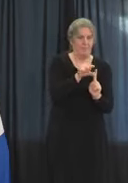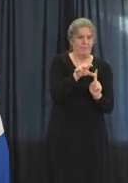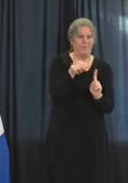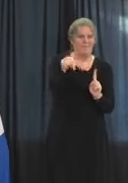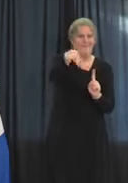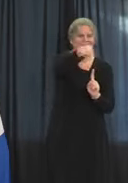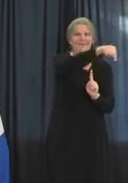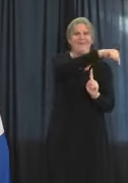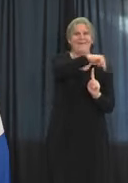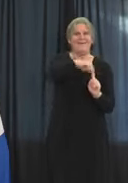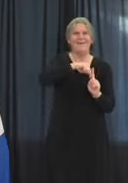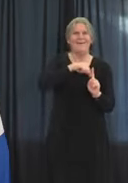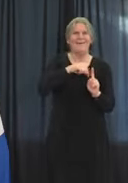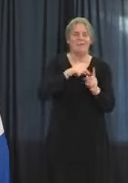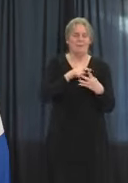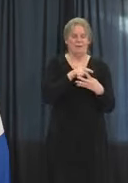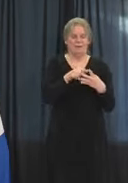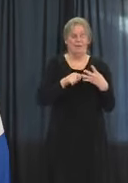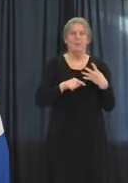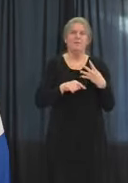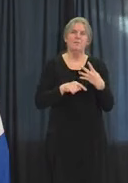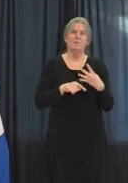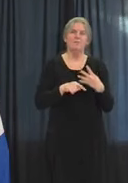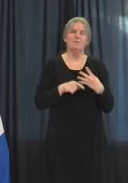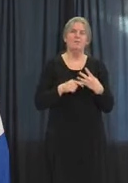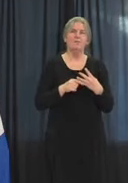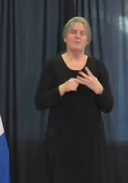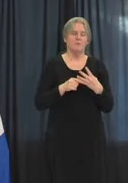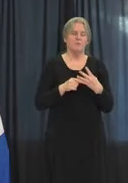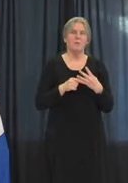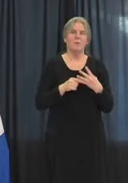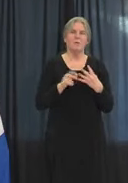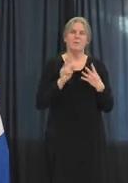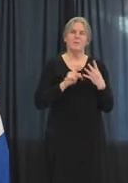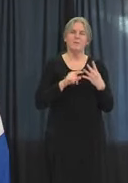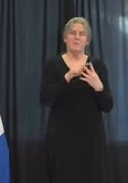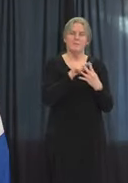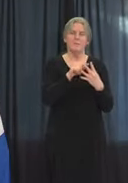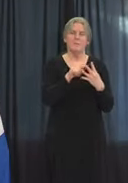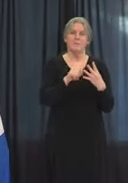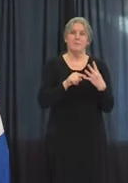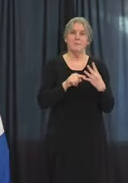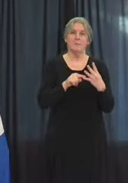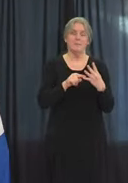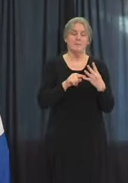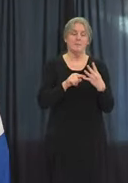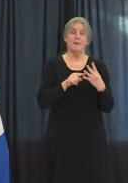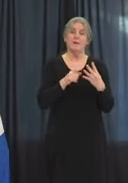possible exposures. So these individuals, because